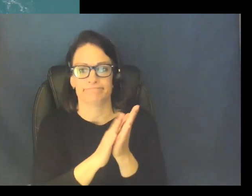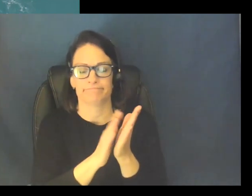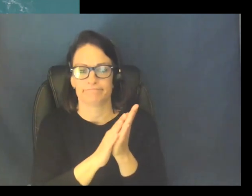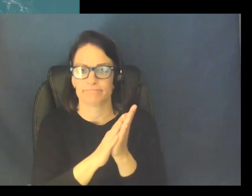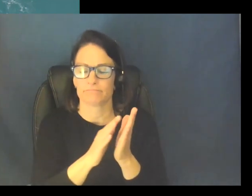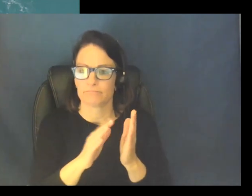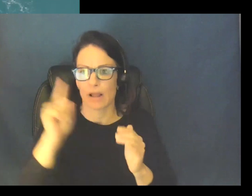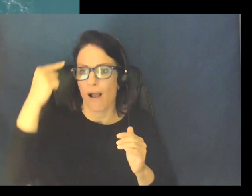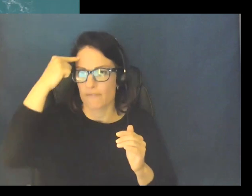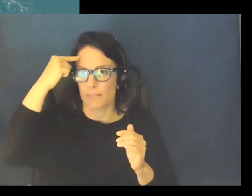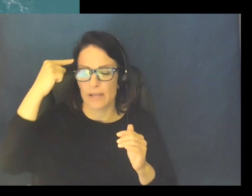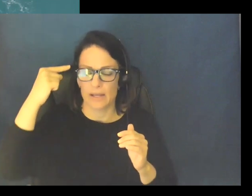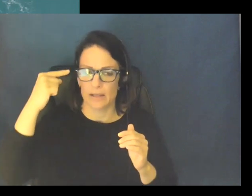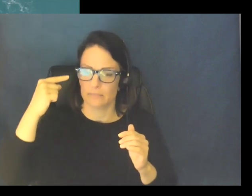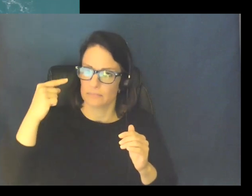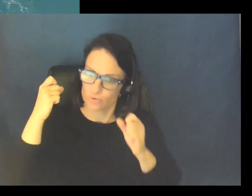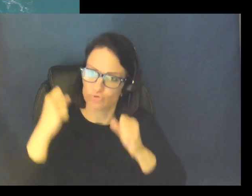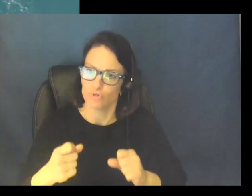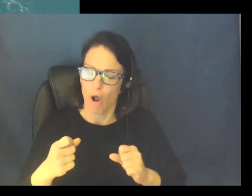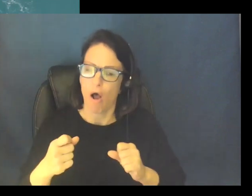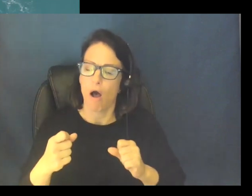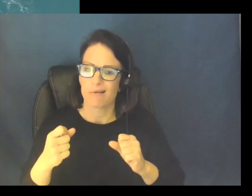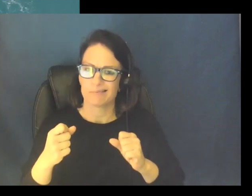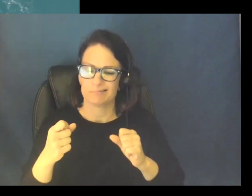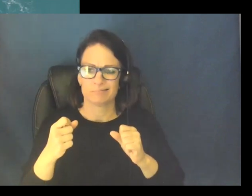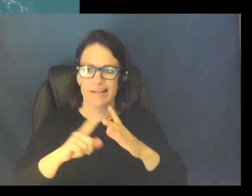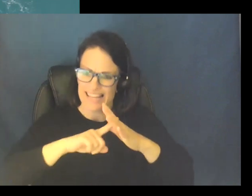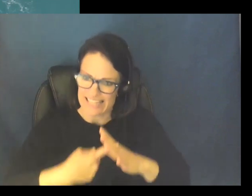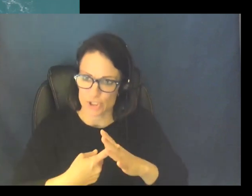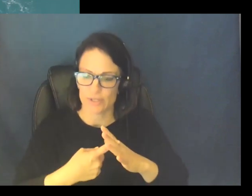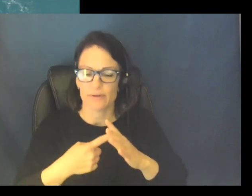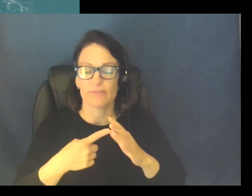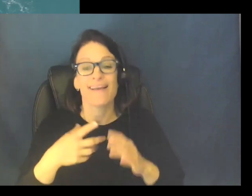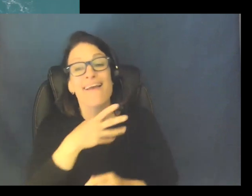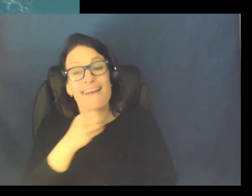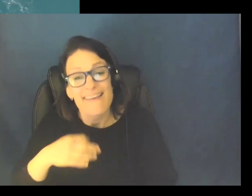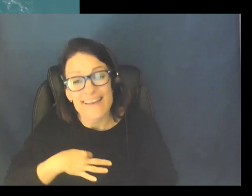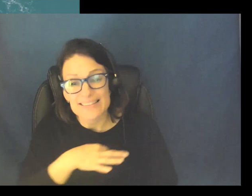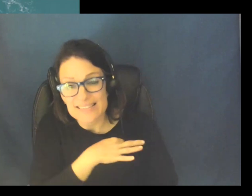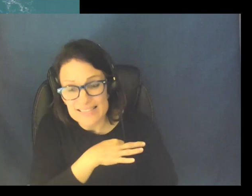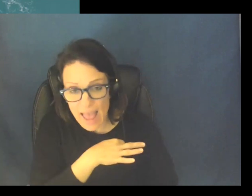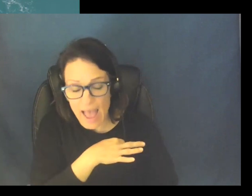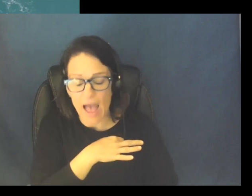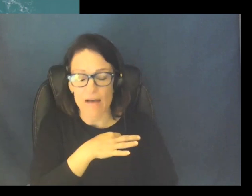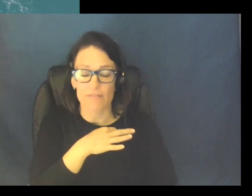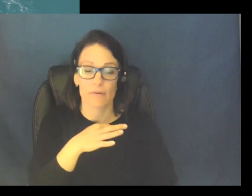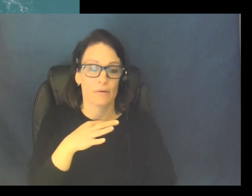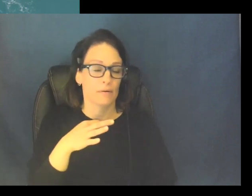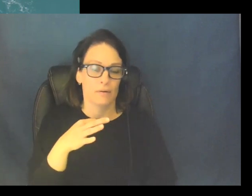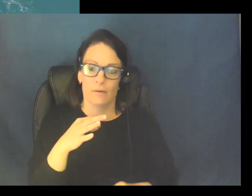: Thank you, Beth. Luke Suwitski. : Great. Thank you very much. Can you hear me?